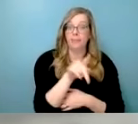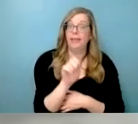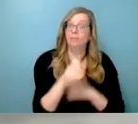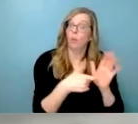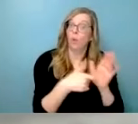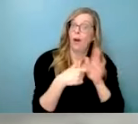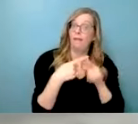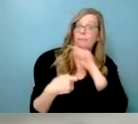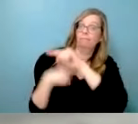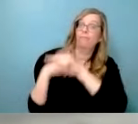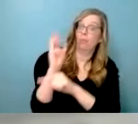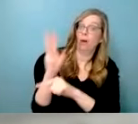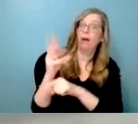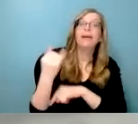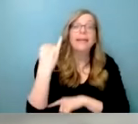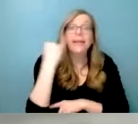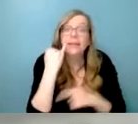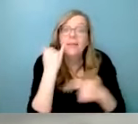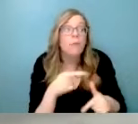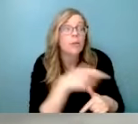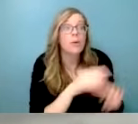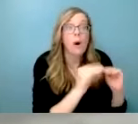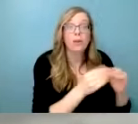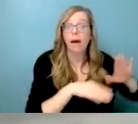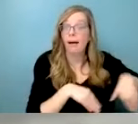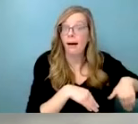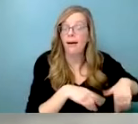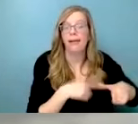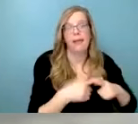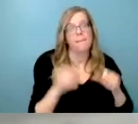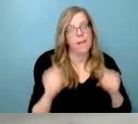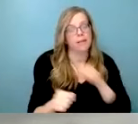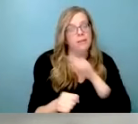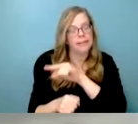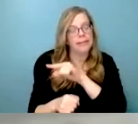and failure to do so may lead to compliance and enforcement activities